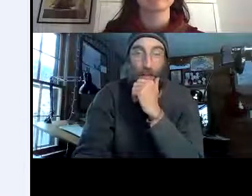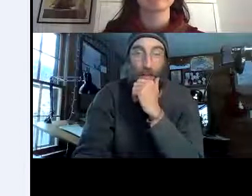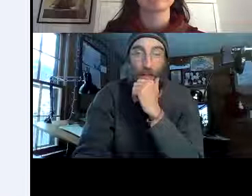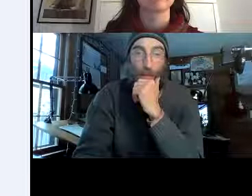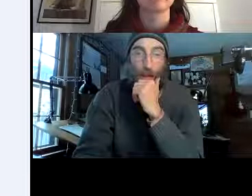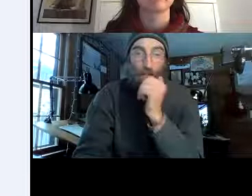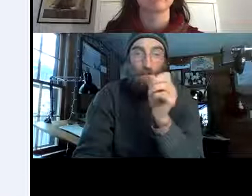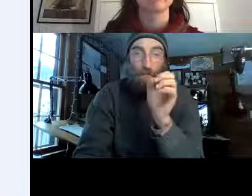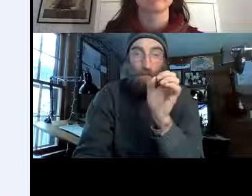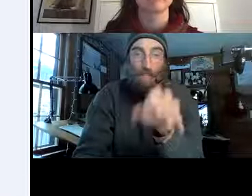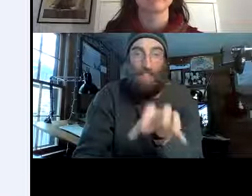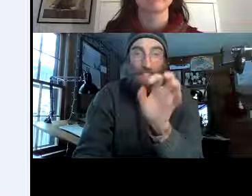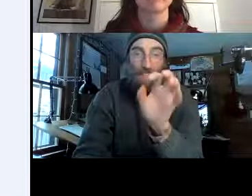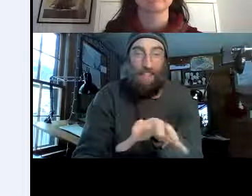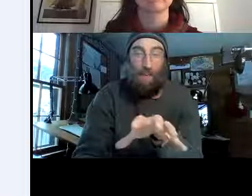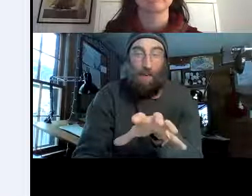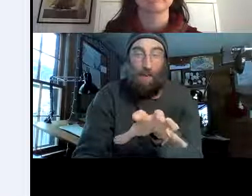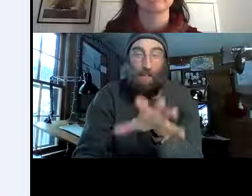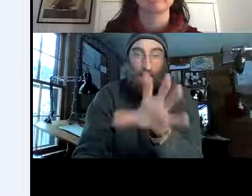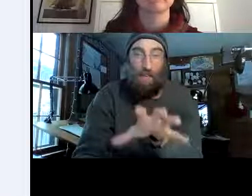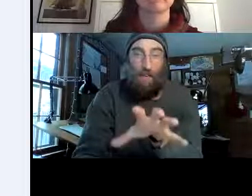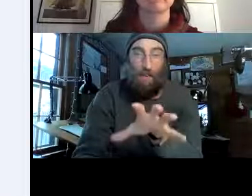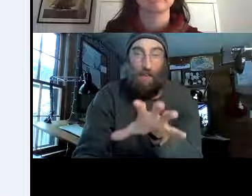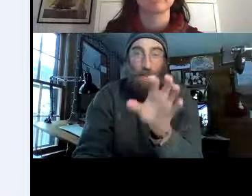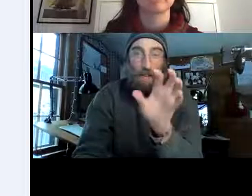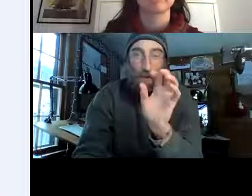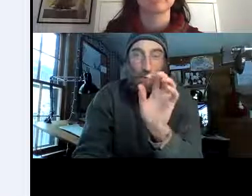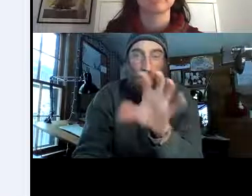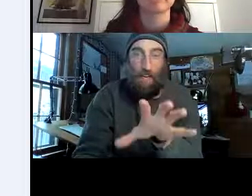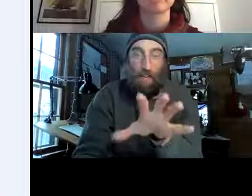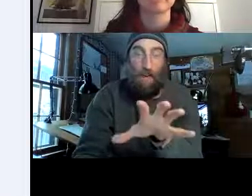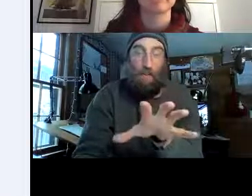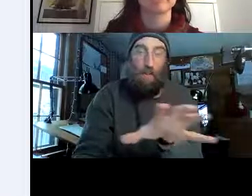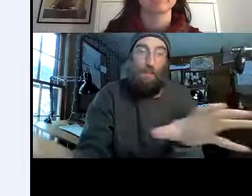and and what may have been seen and experienced. On some level, those details are out there.